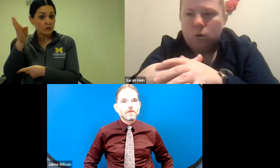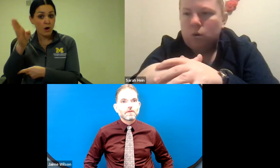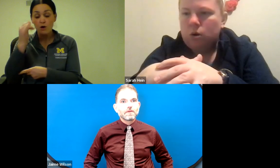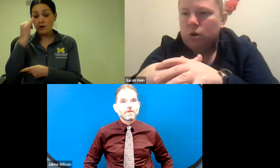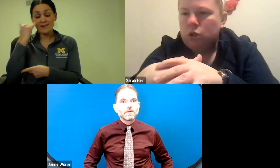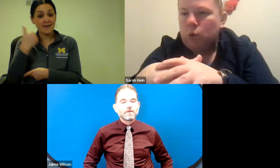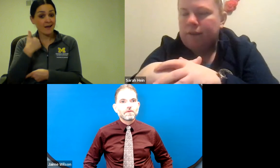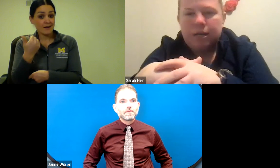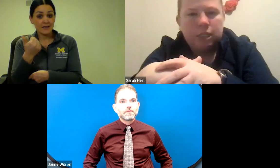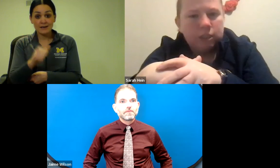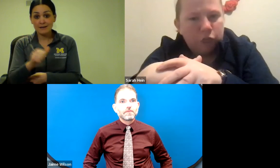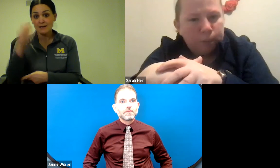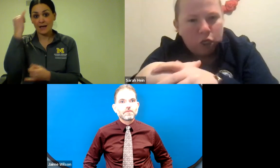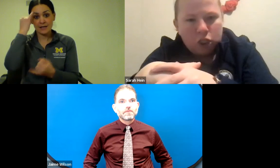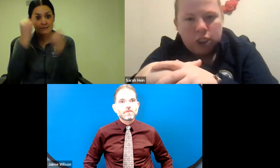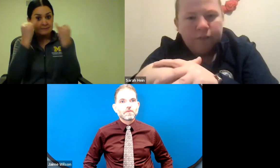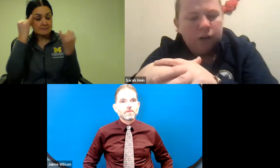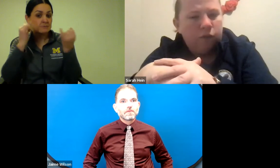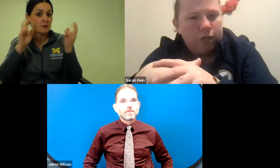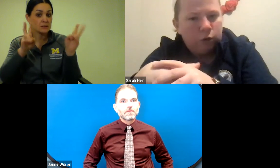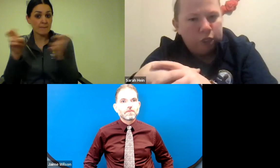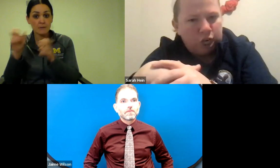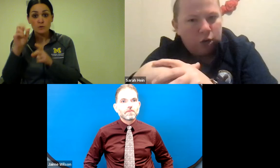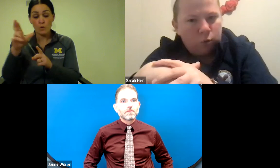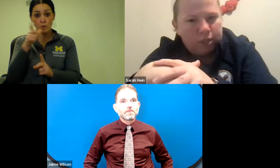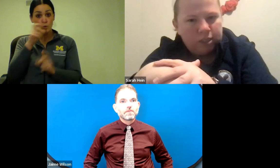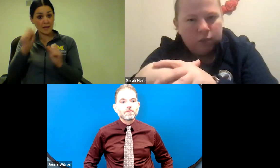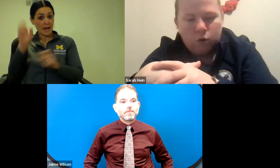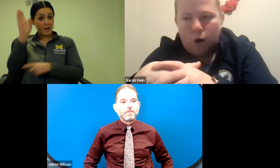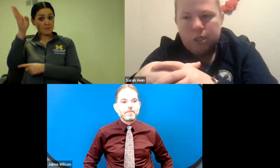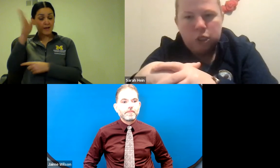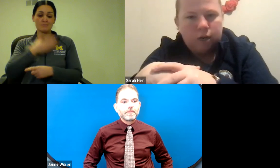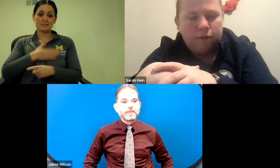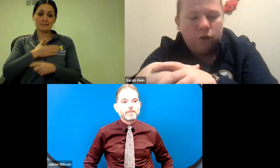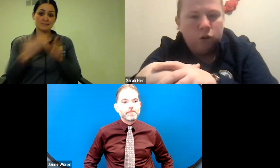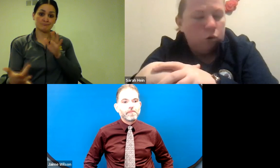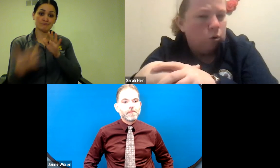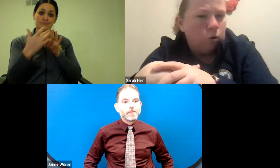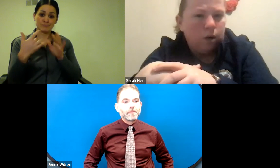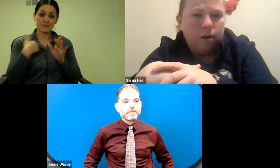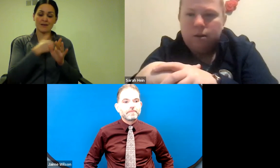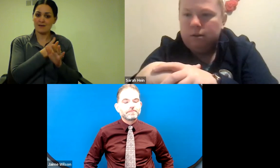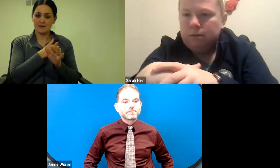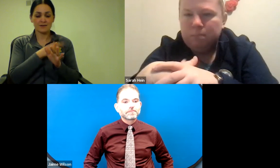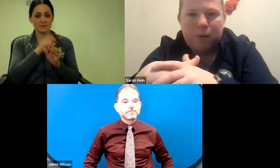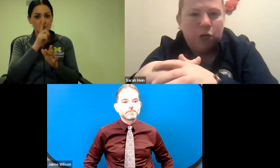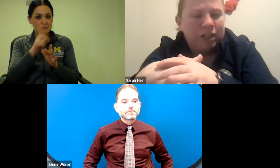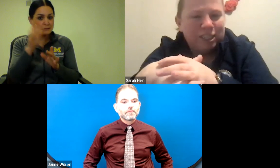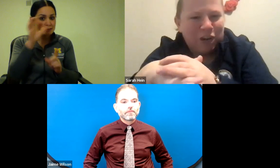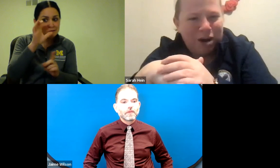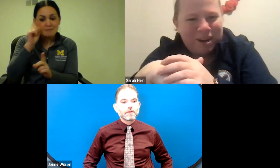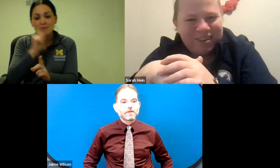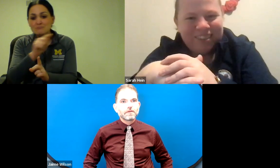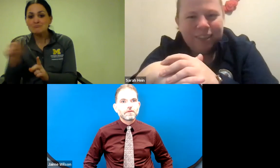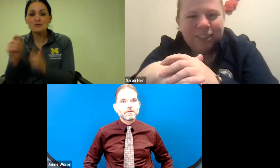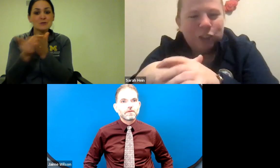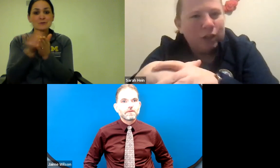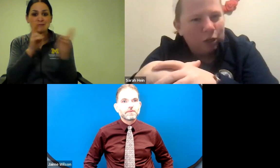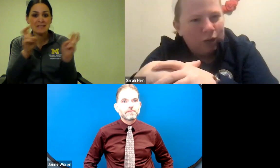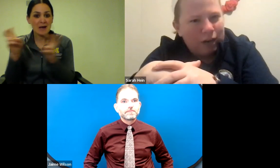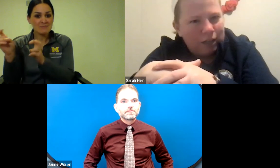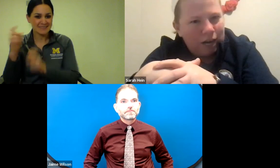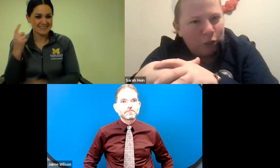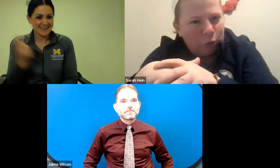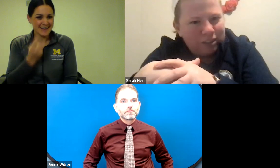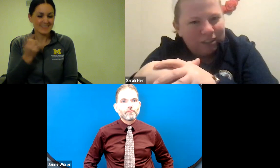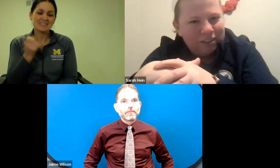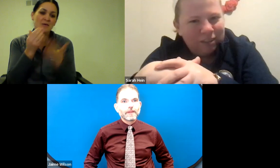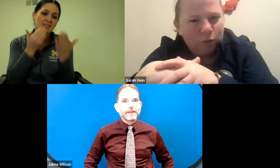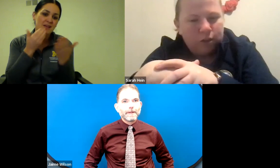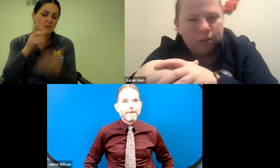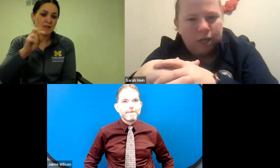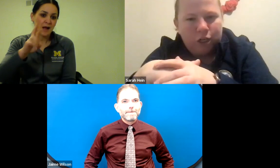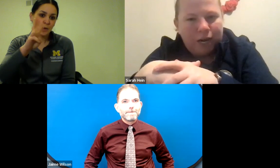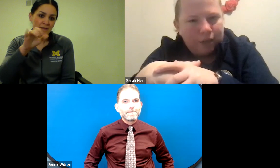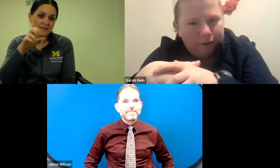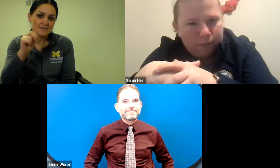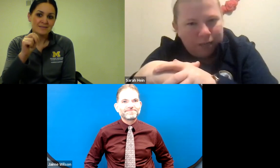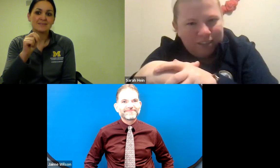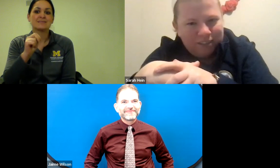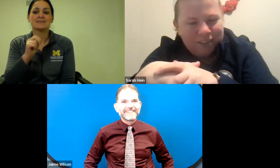Sarah Hein: we'll have. We'll be up for you to reach out. Well, we're always looking for new and better things to talk about.